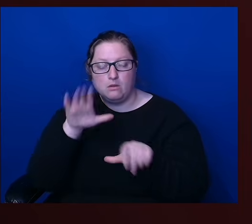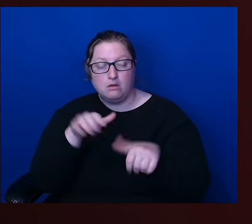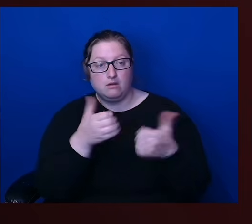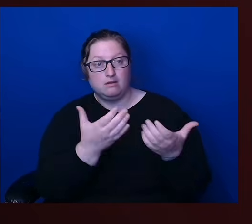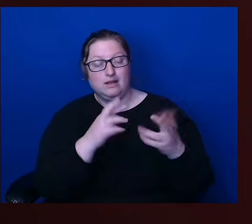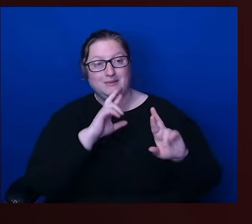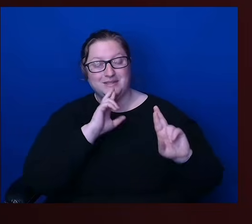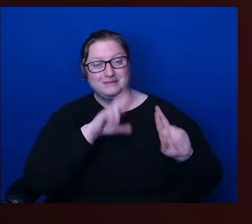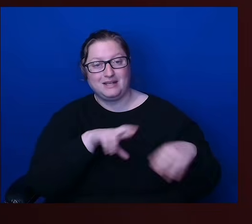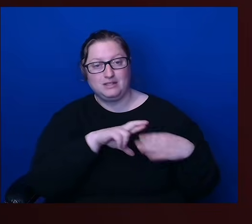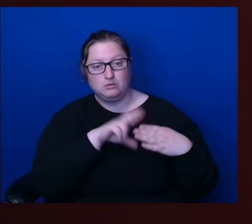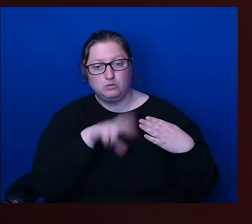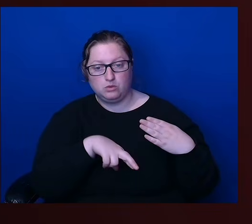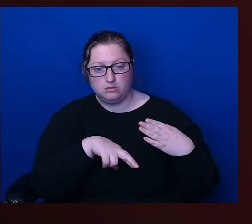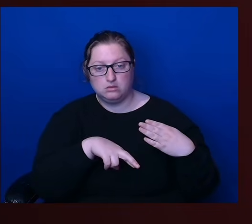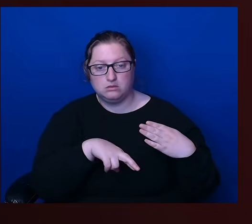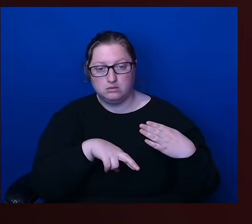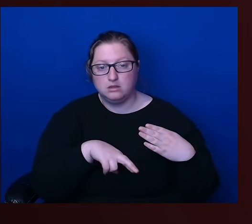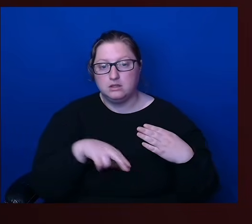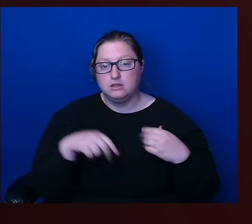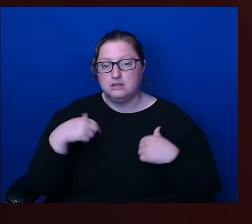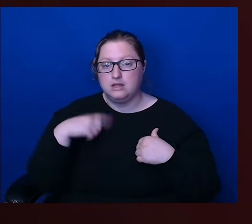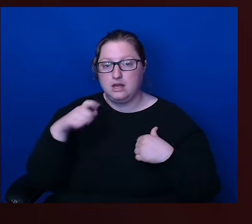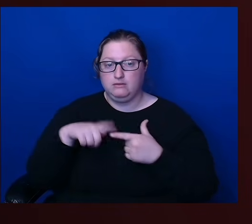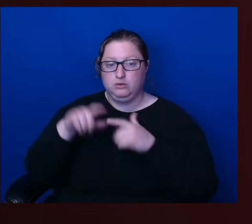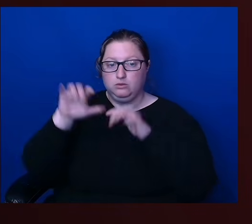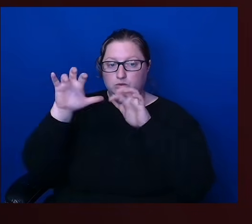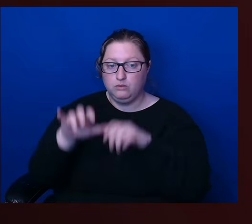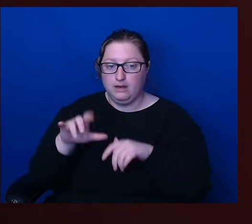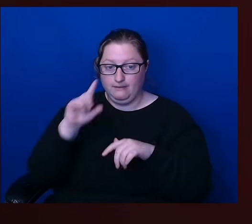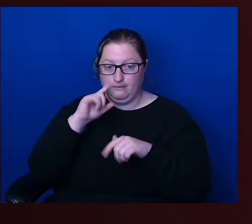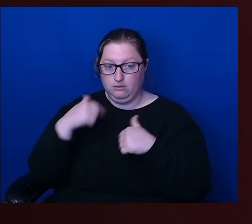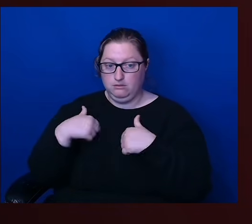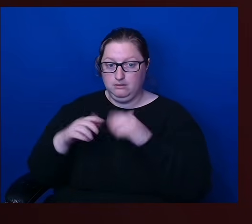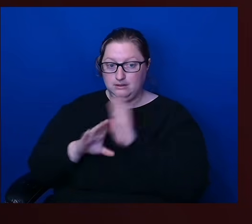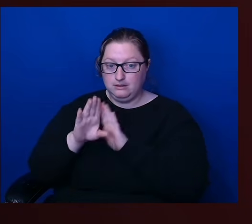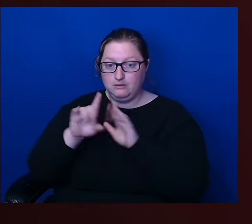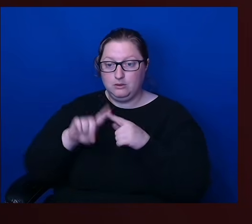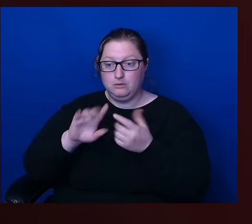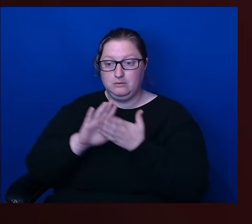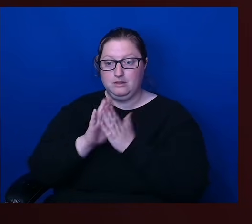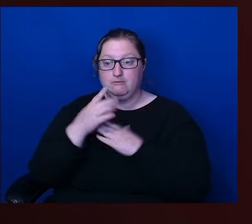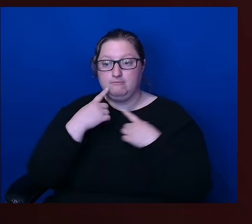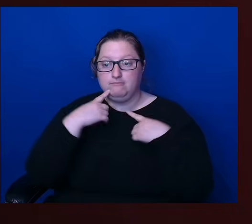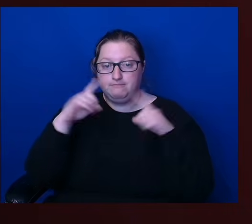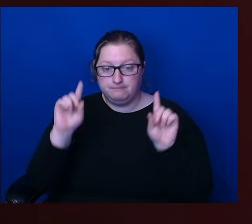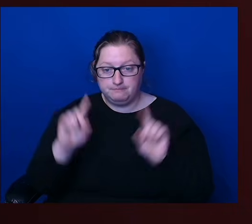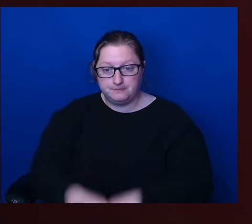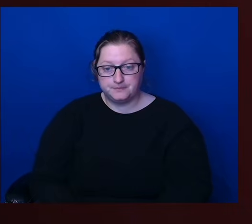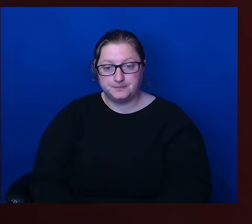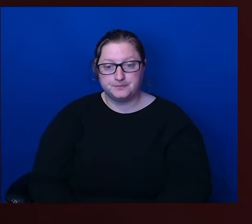This is what I have to write as a developer to make that work, so it makes it pretty easy.